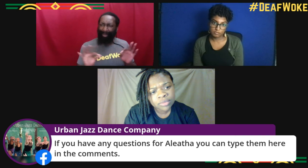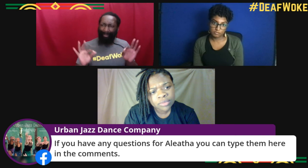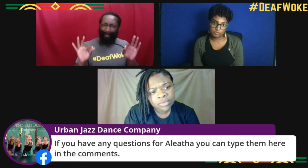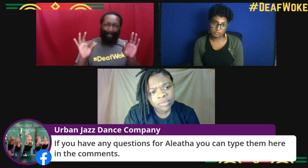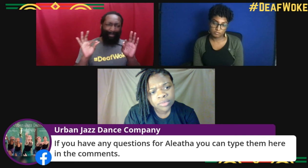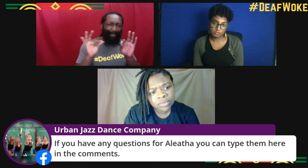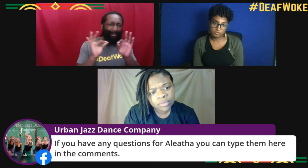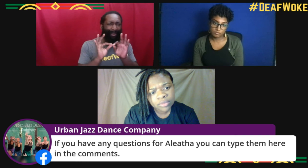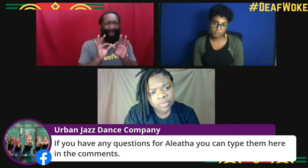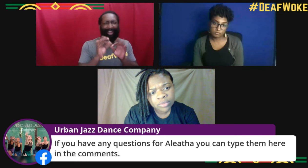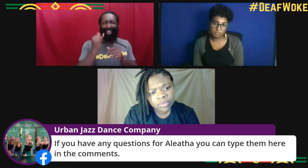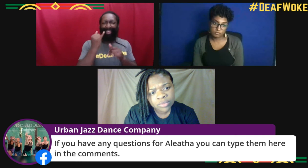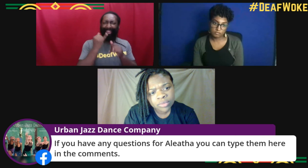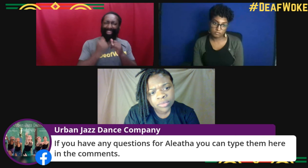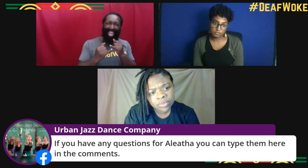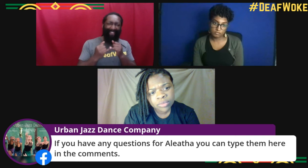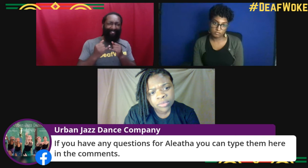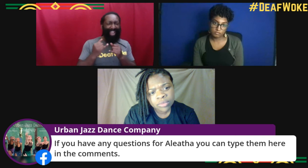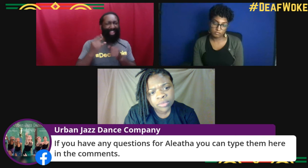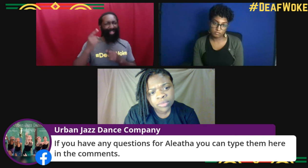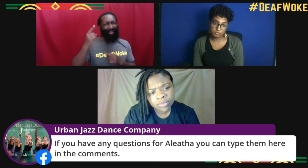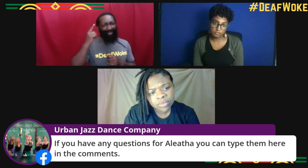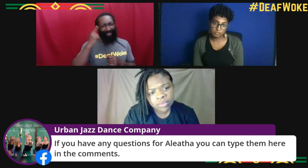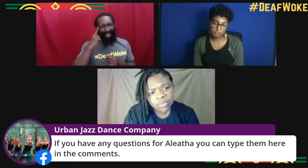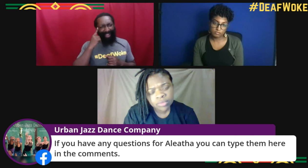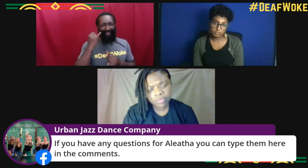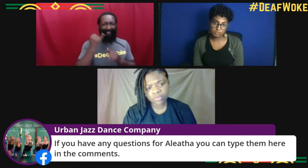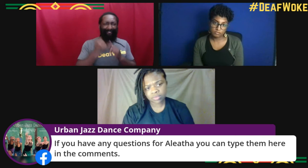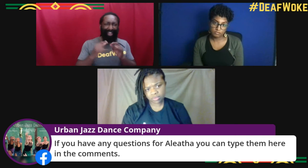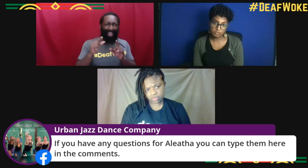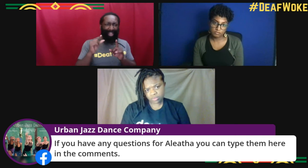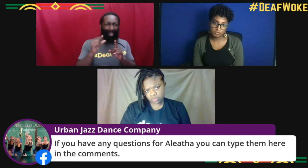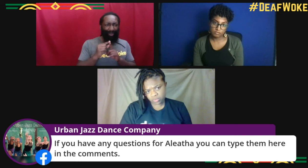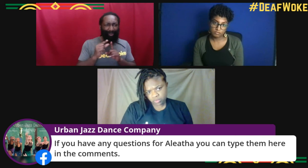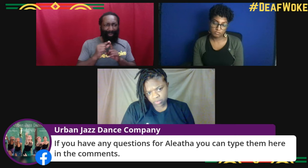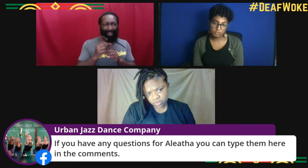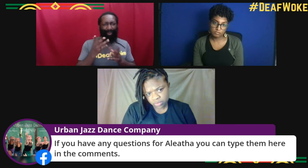Do you have something important, you know, your last word,